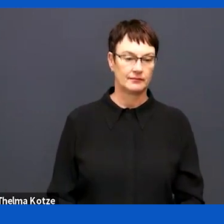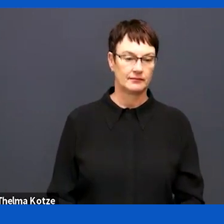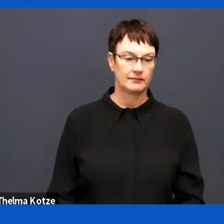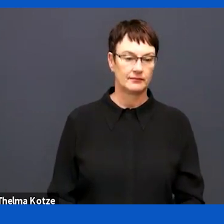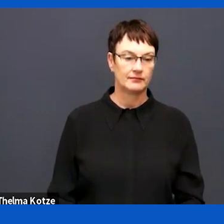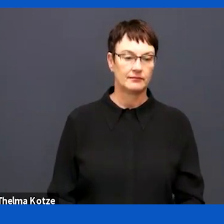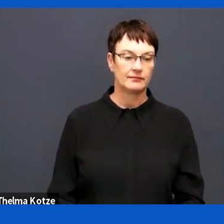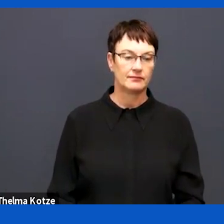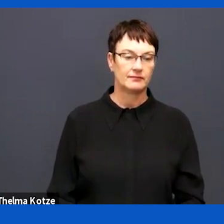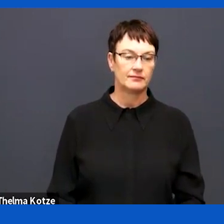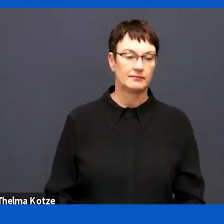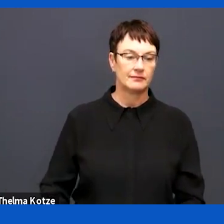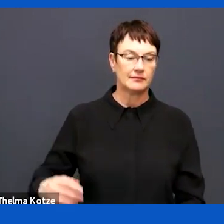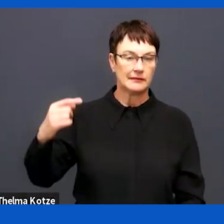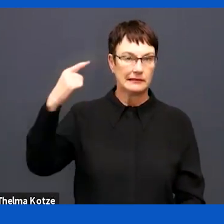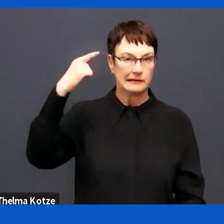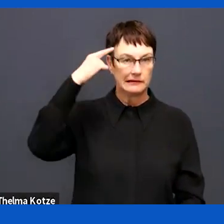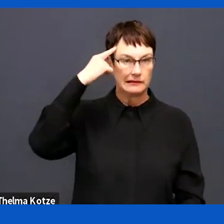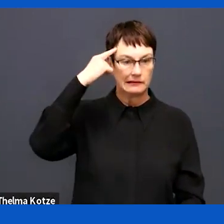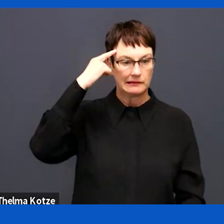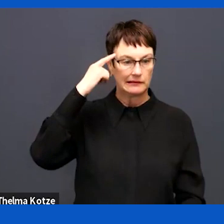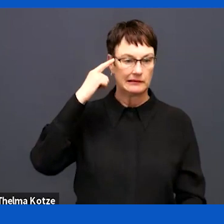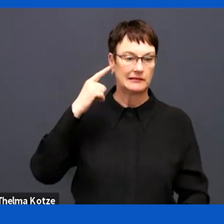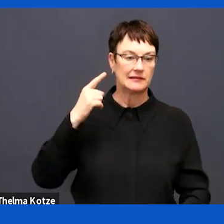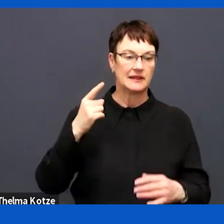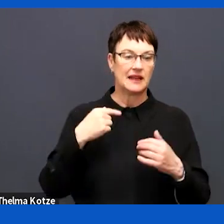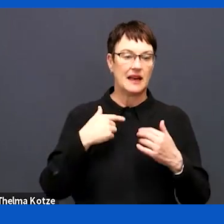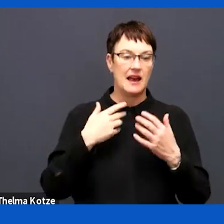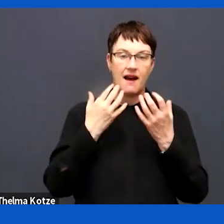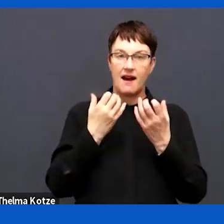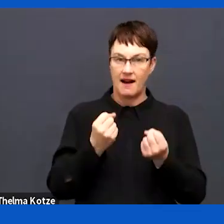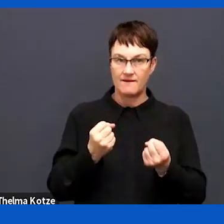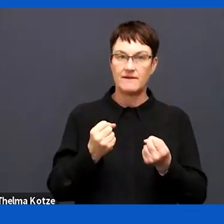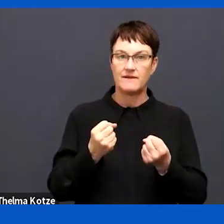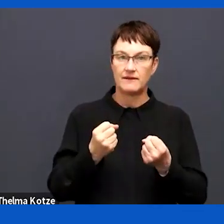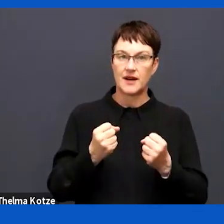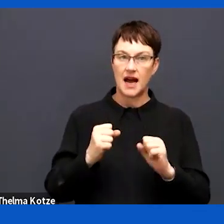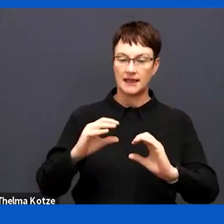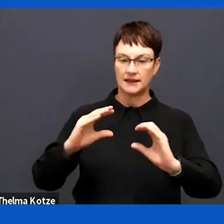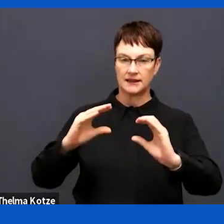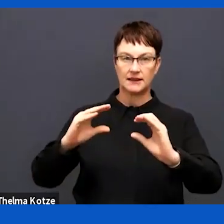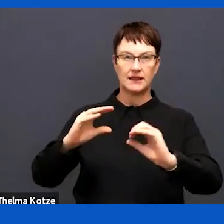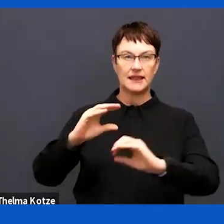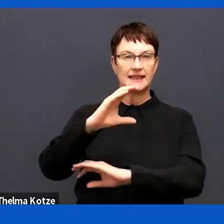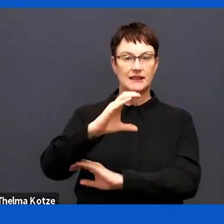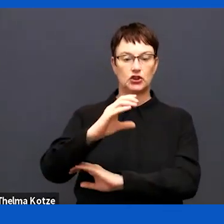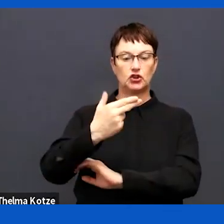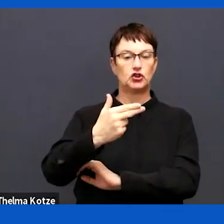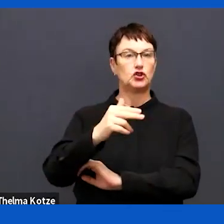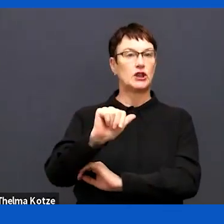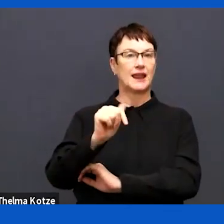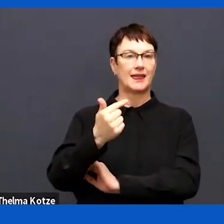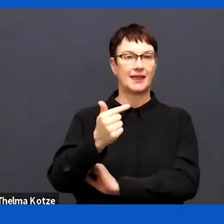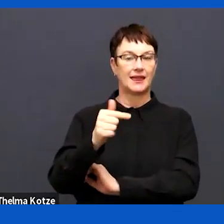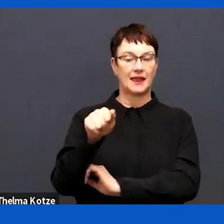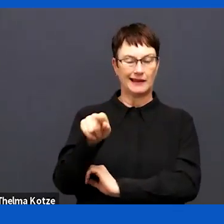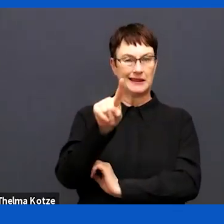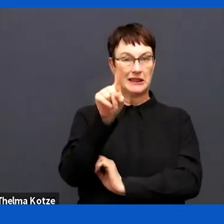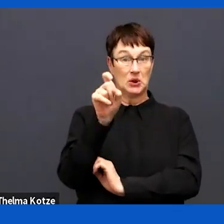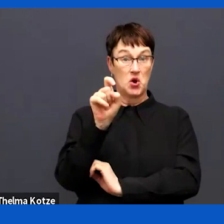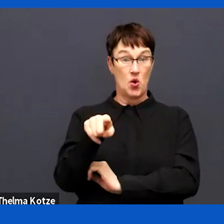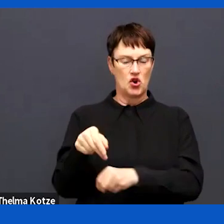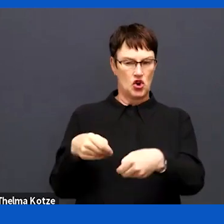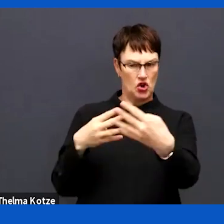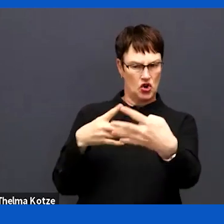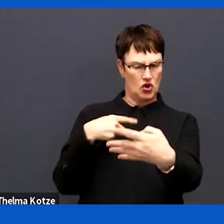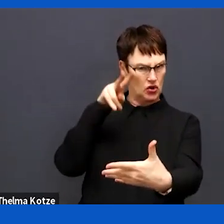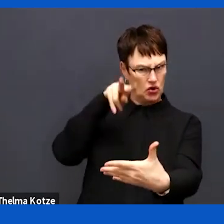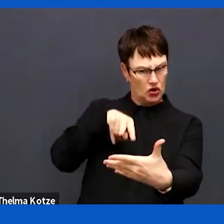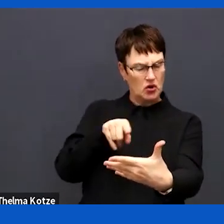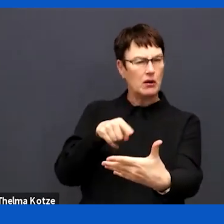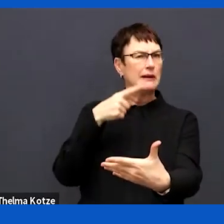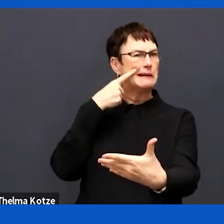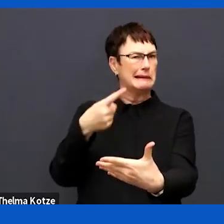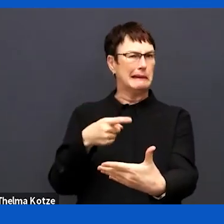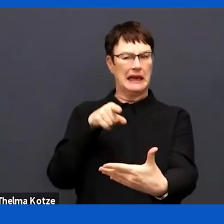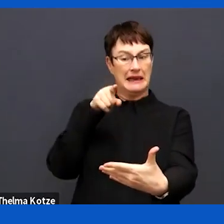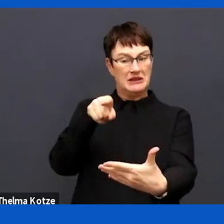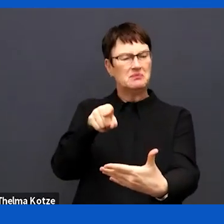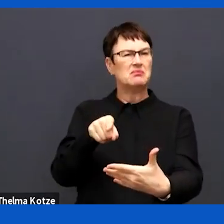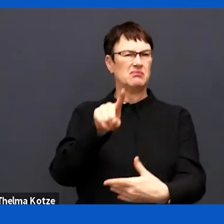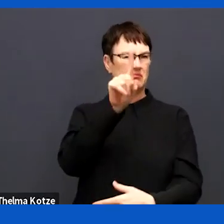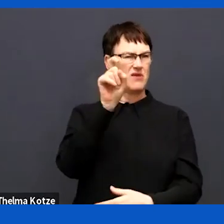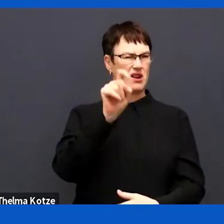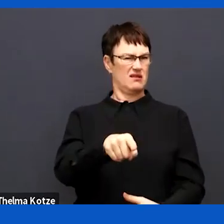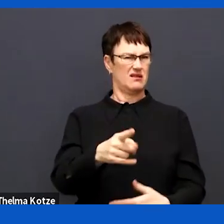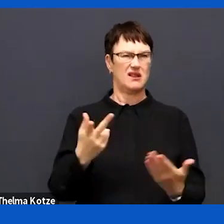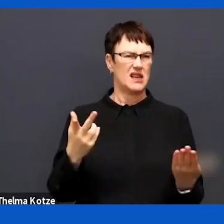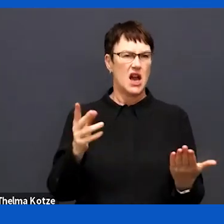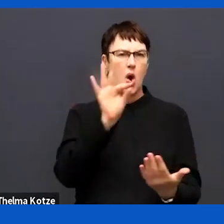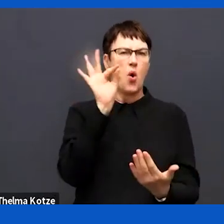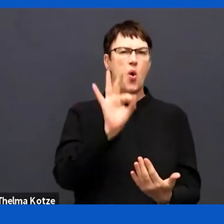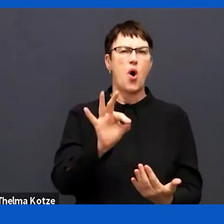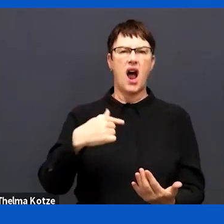long that I reply. The core of the question, we need to implement an alternative solution if we